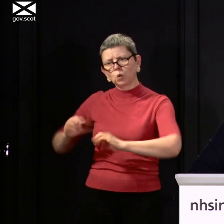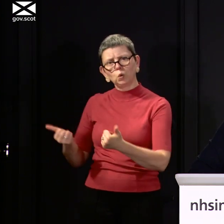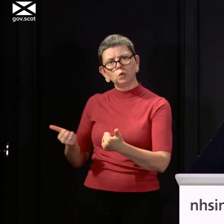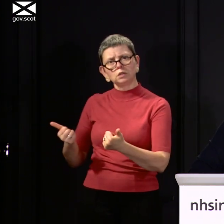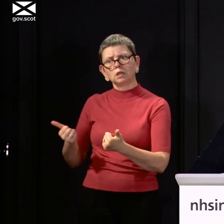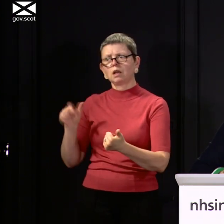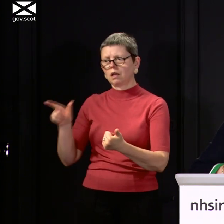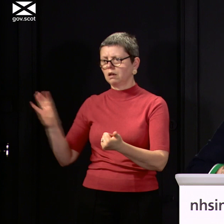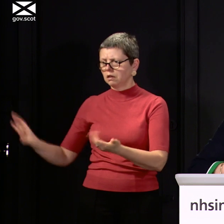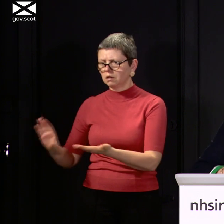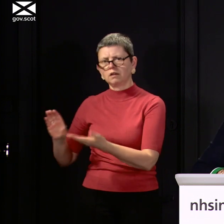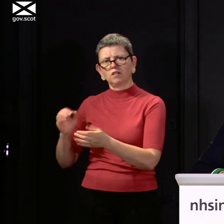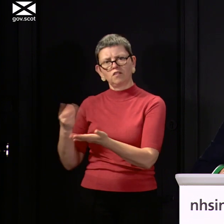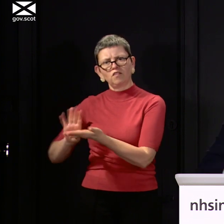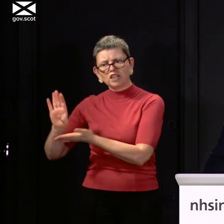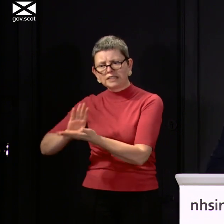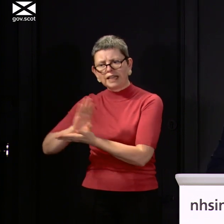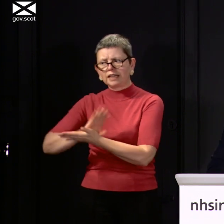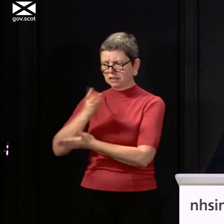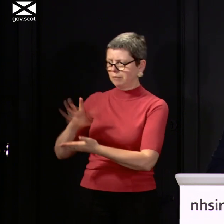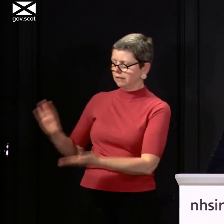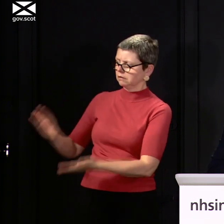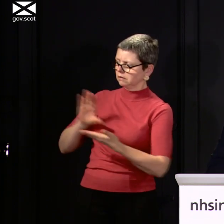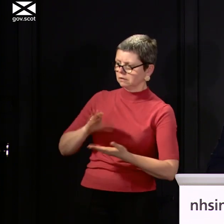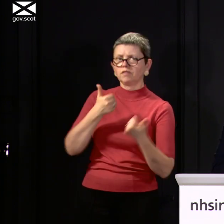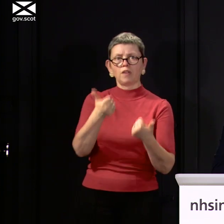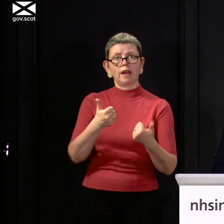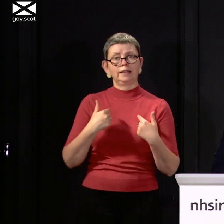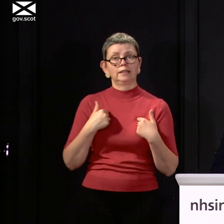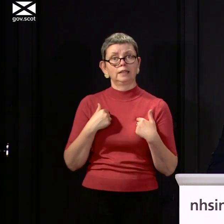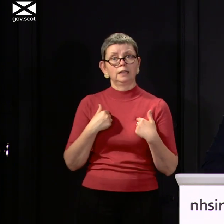now. As long as we are placing restrictions as governments for public health reasons on